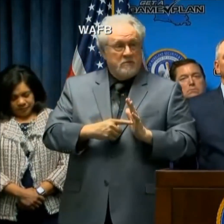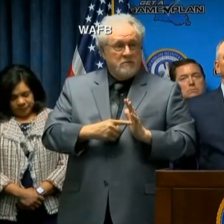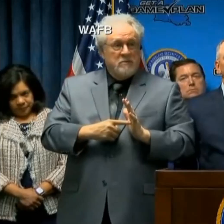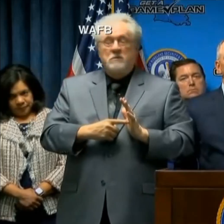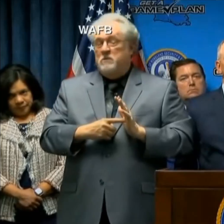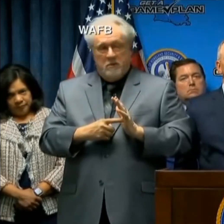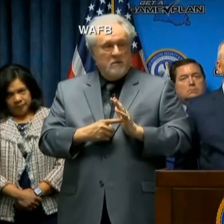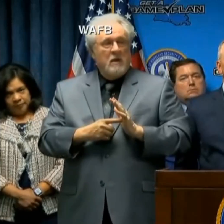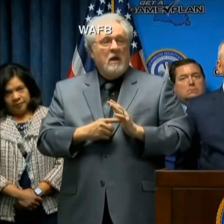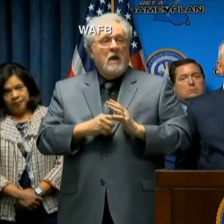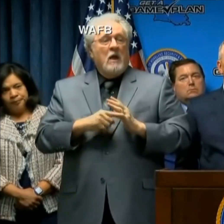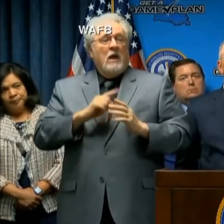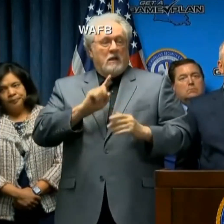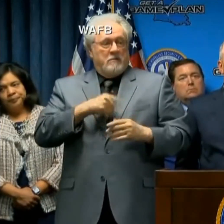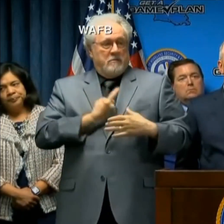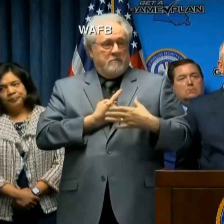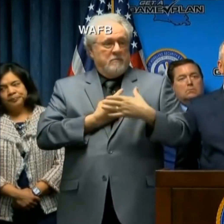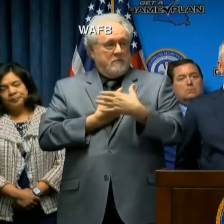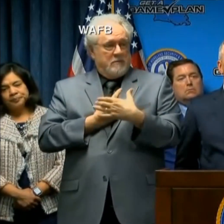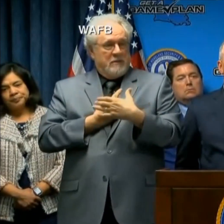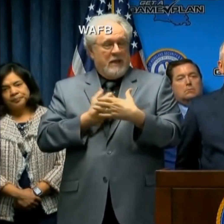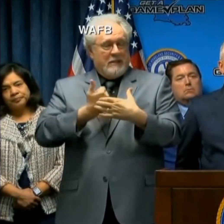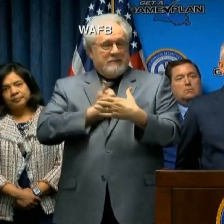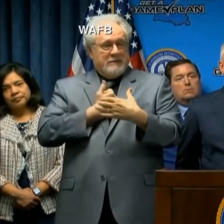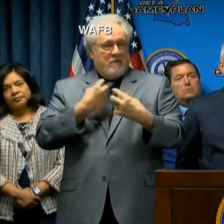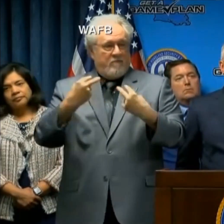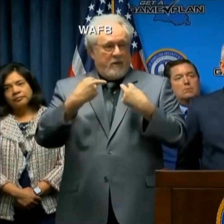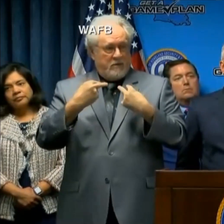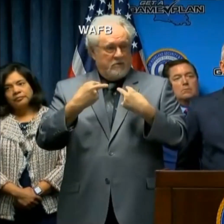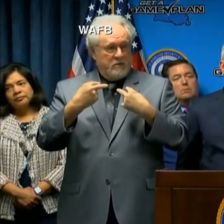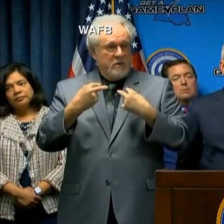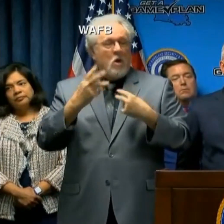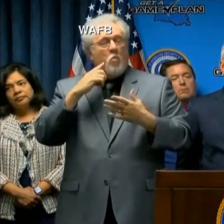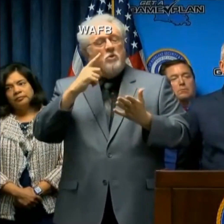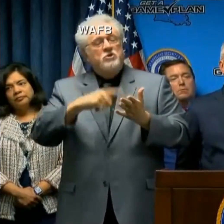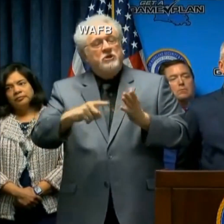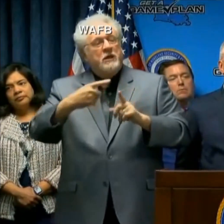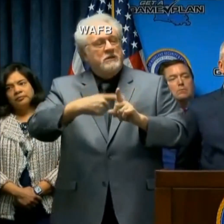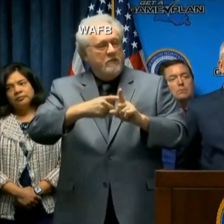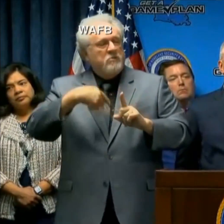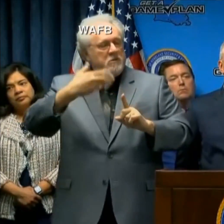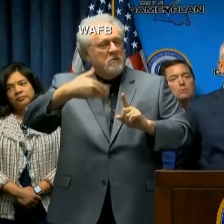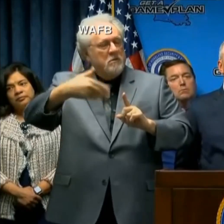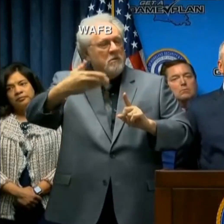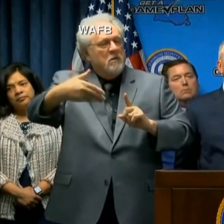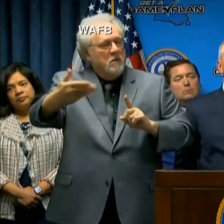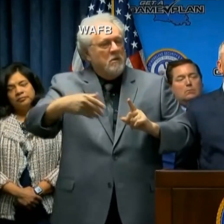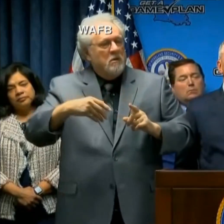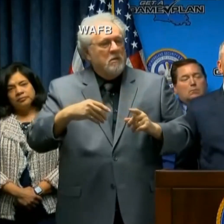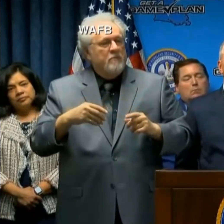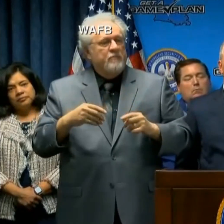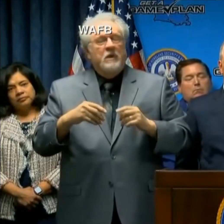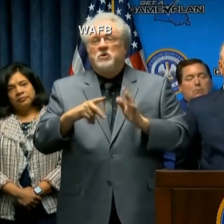into isolation and a self monitoring meaning we would be checking their temperature stress their advising their temperature be checked twice a day and